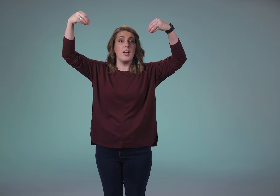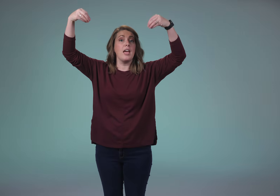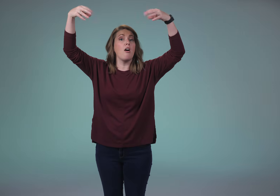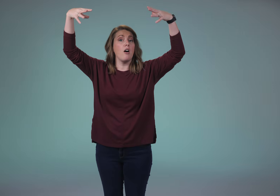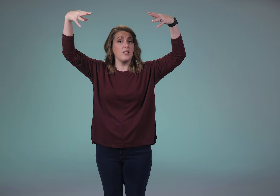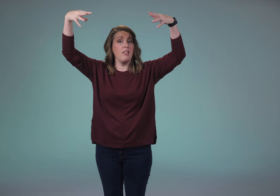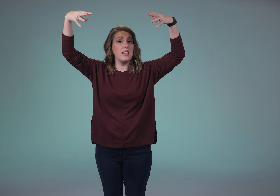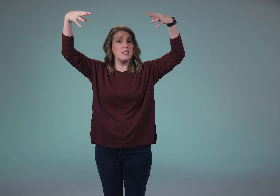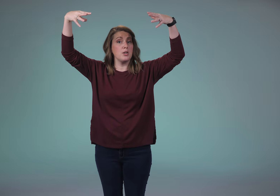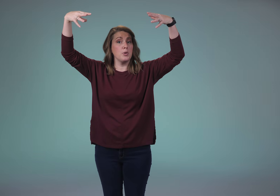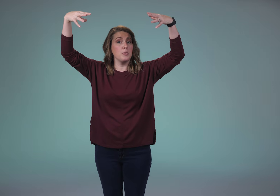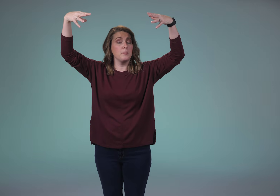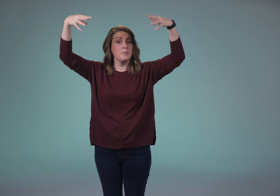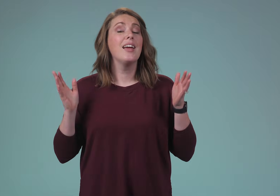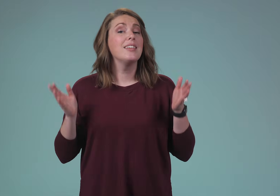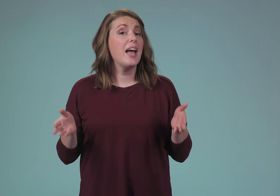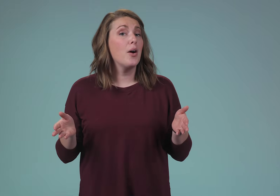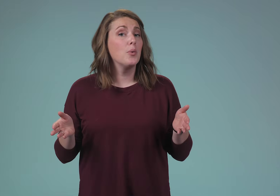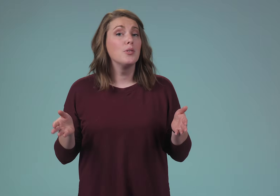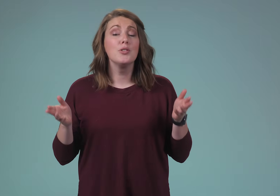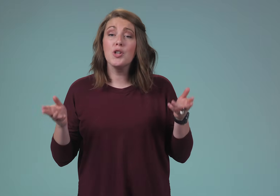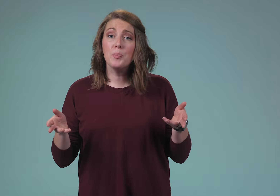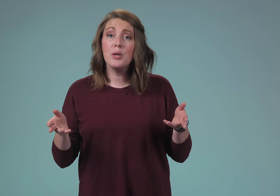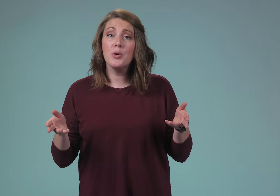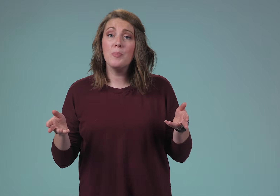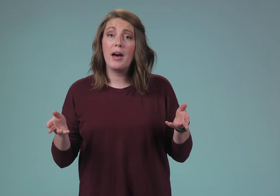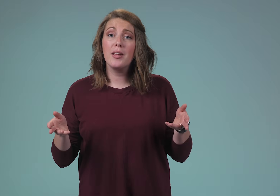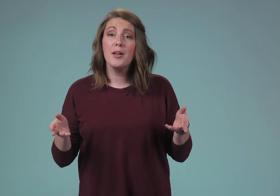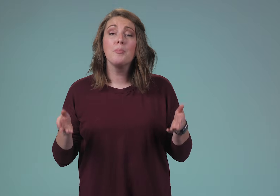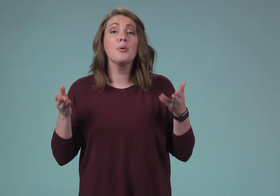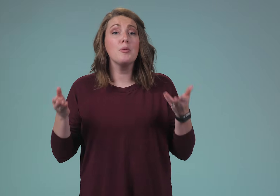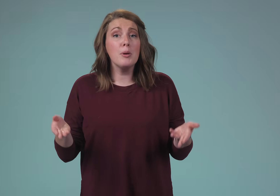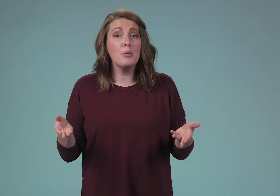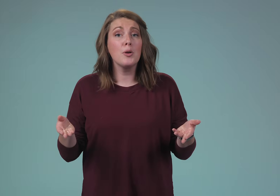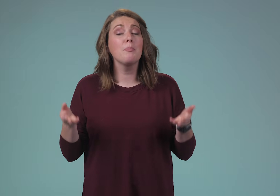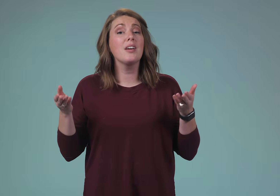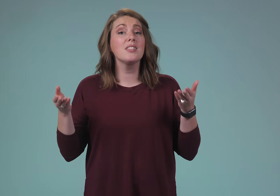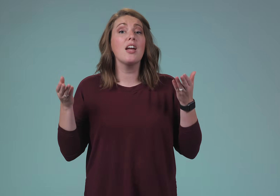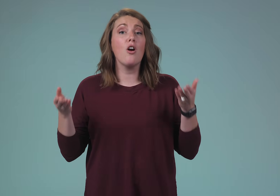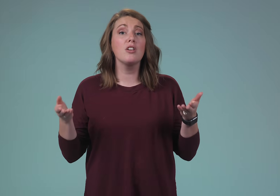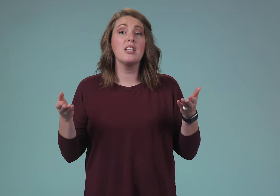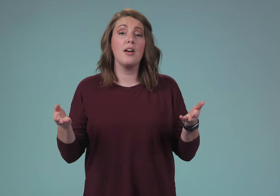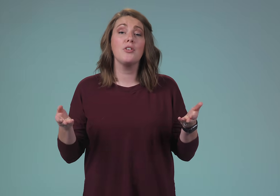and on the lights in a room. Now don't be rude about it, but remember, because they are deaf,